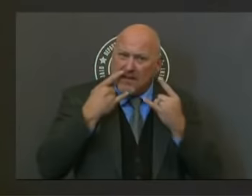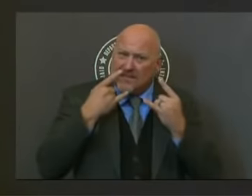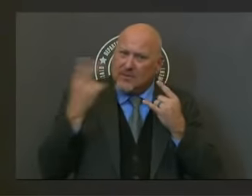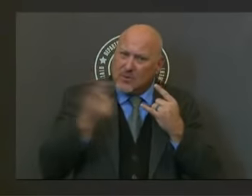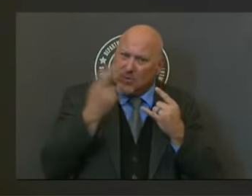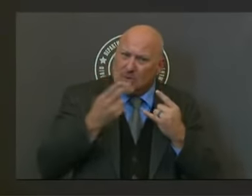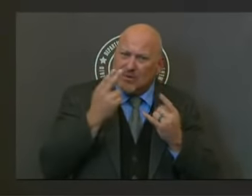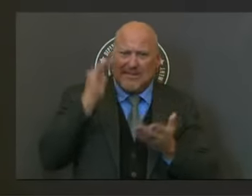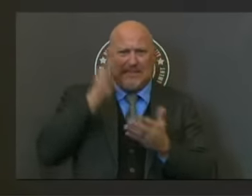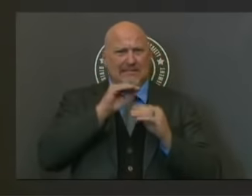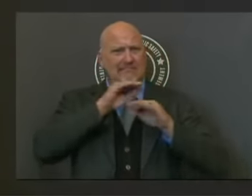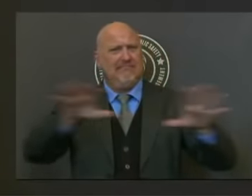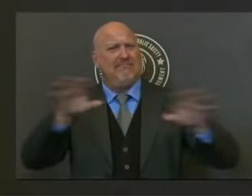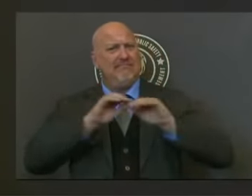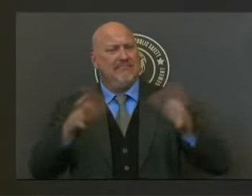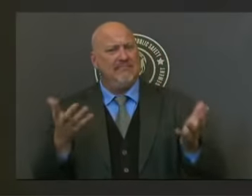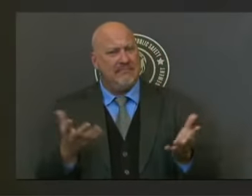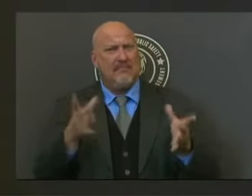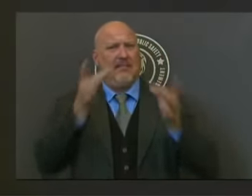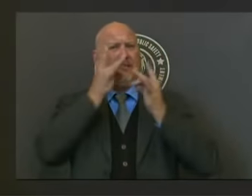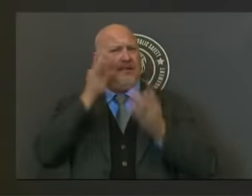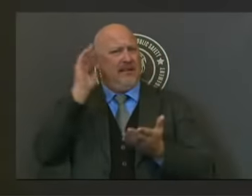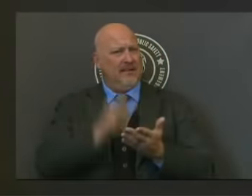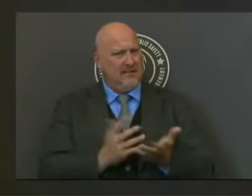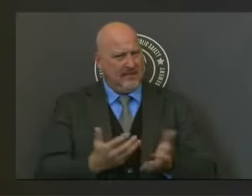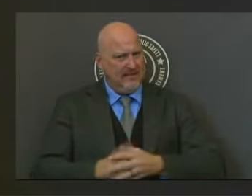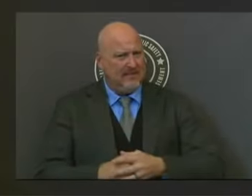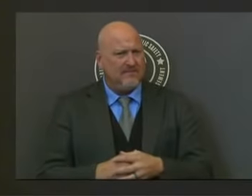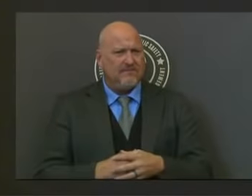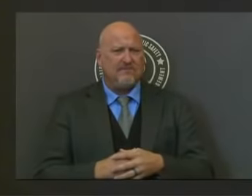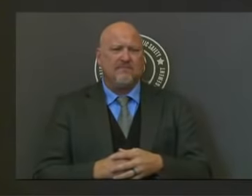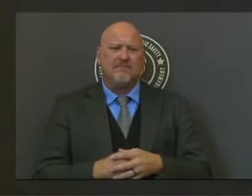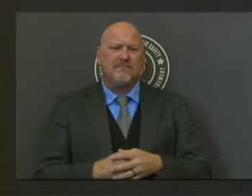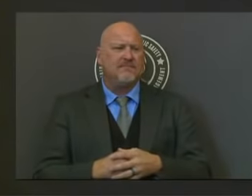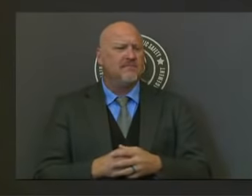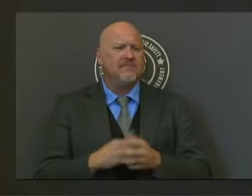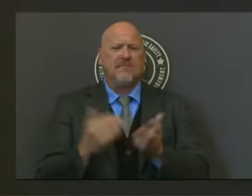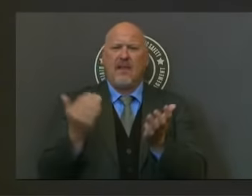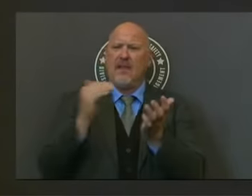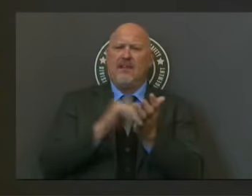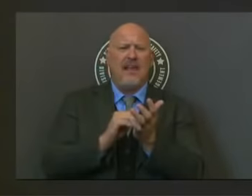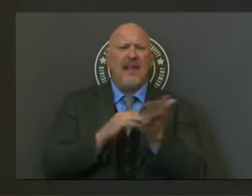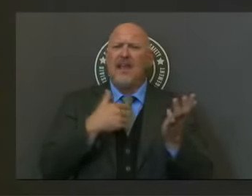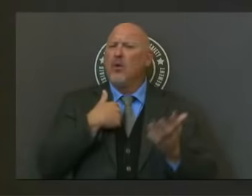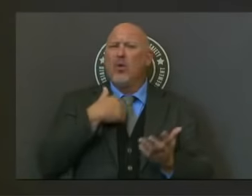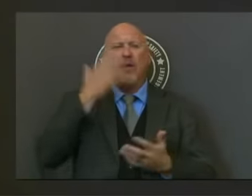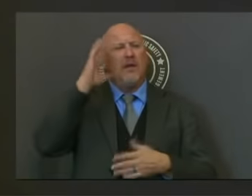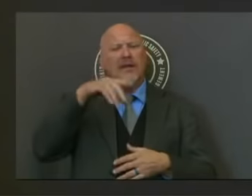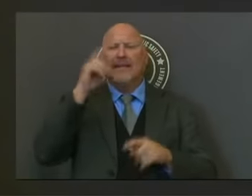risk not to get to zero recess impossible